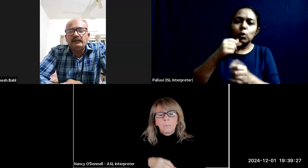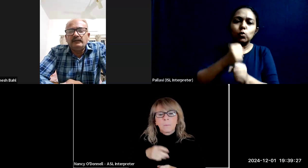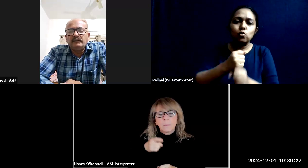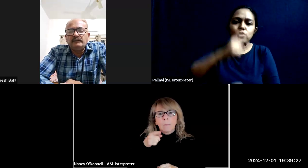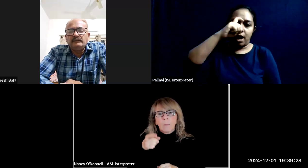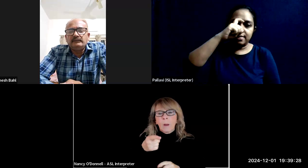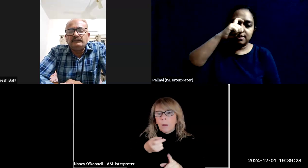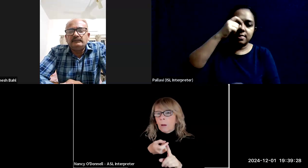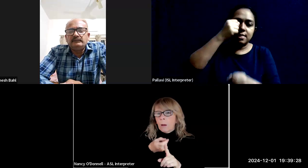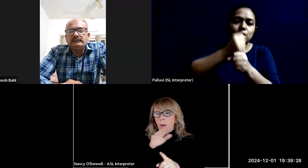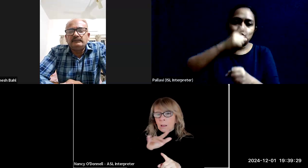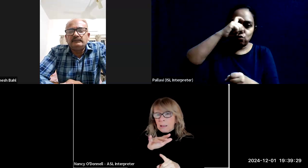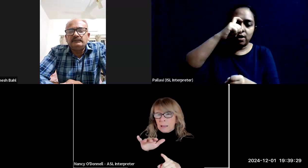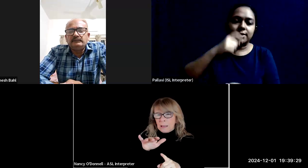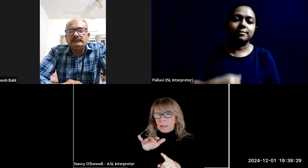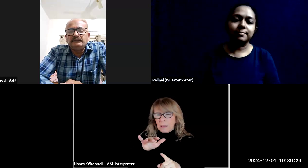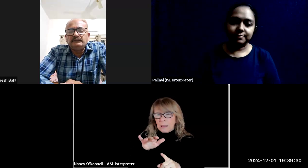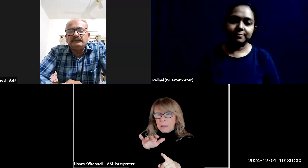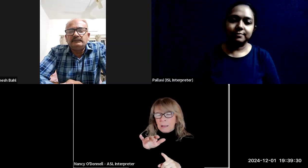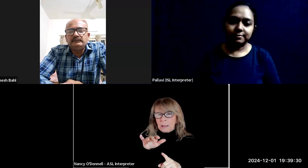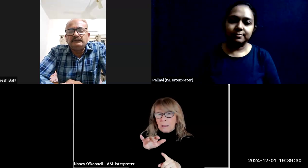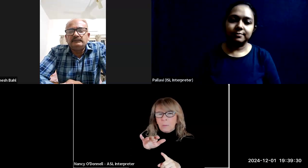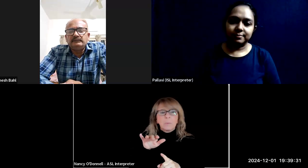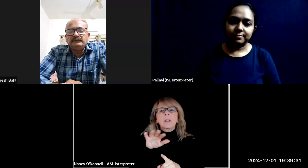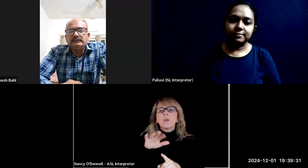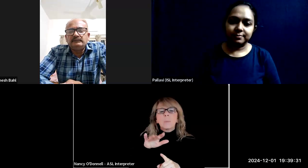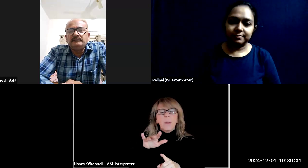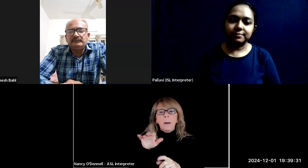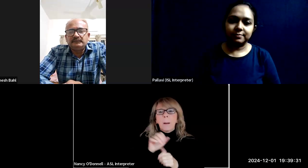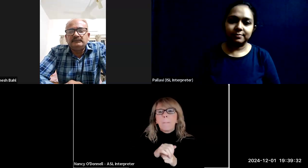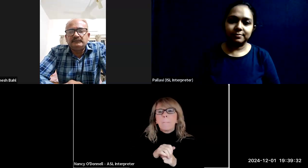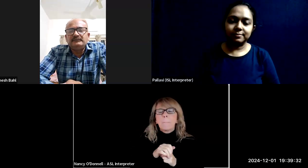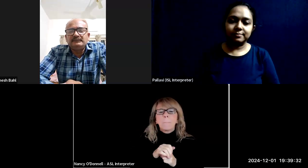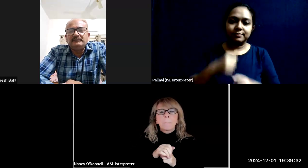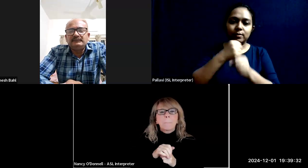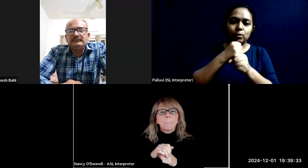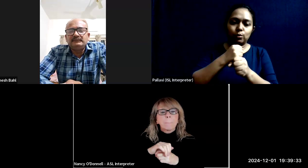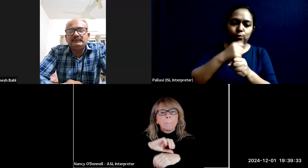It is an Indian company based in Gujarat. [Nancy speaking] Can you spell that?